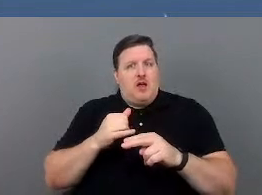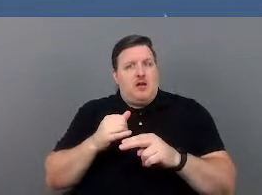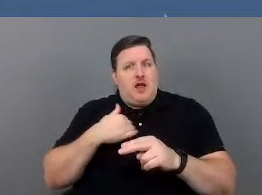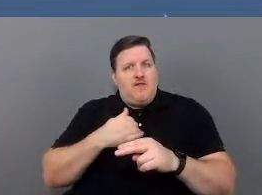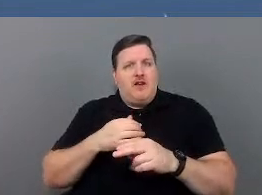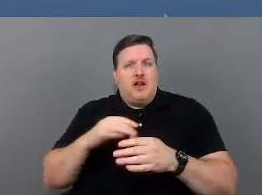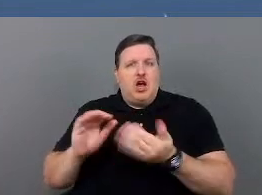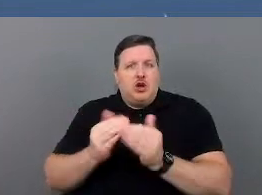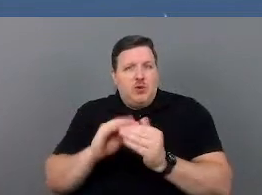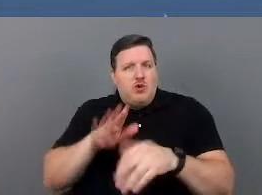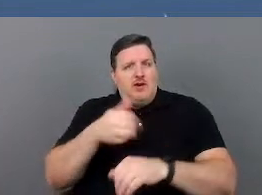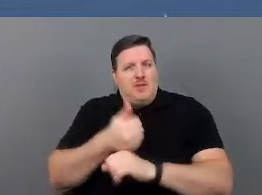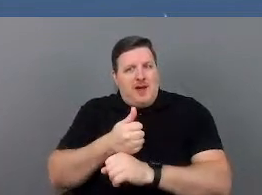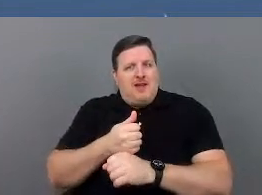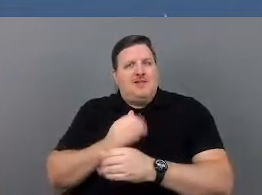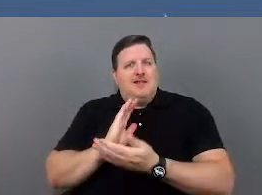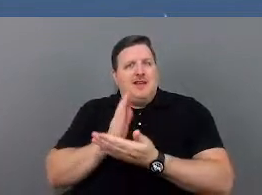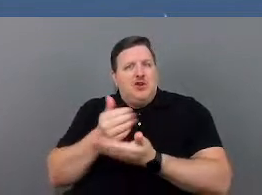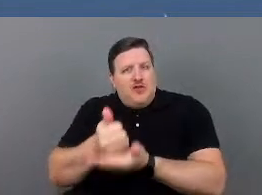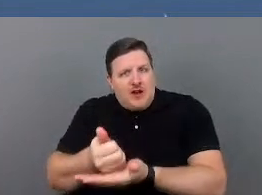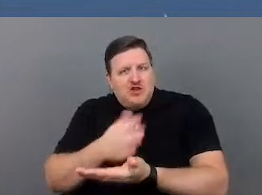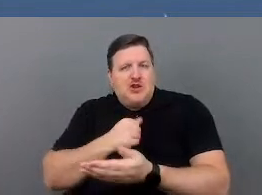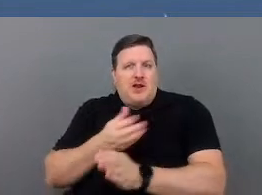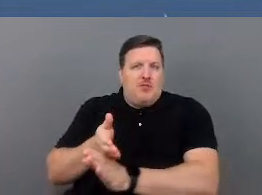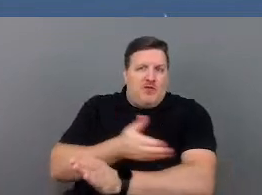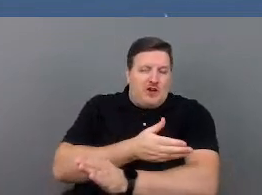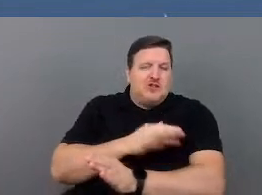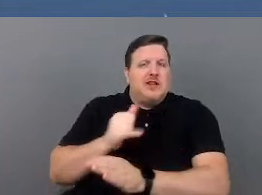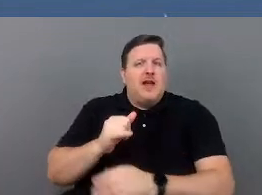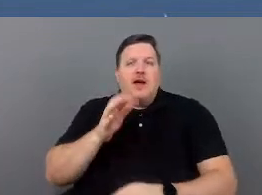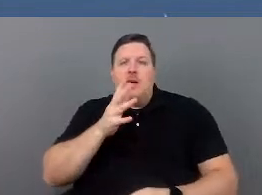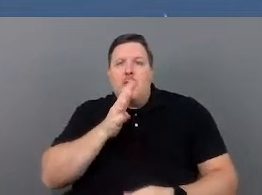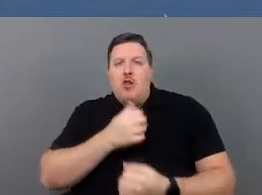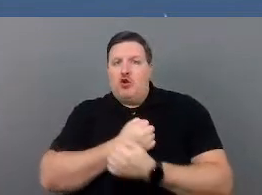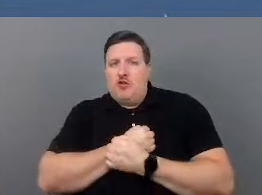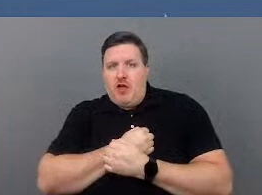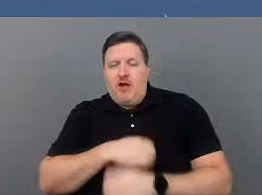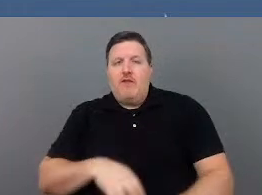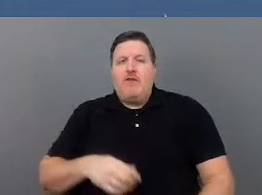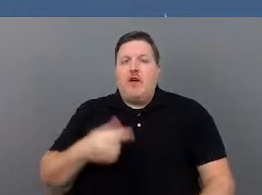I'M ASKING TO DO SOMETHING FOR FREE IS GETTING COUNCIL PEOPLE TO REALLY KIND OF PUSH TO